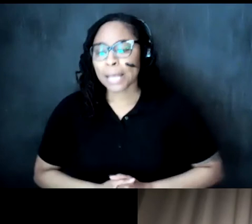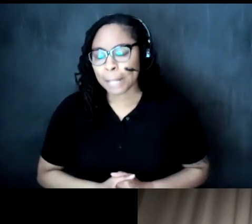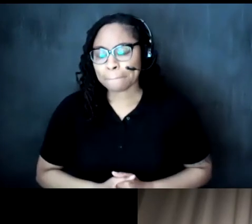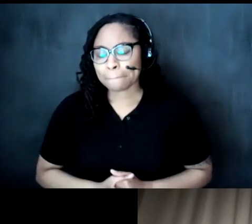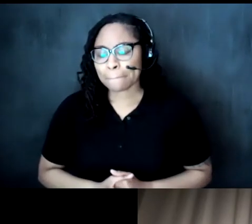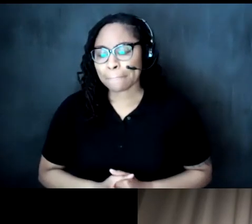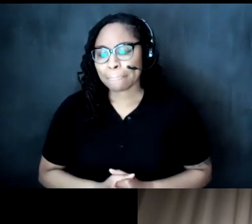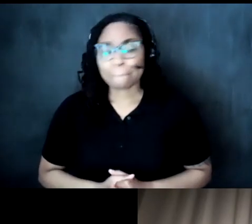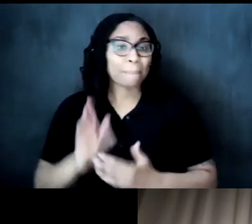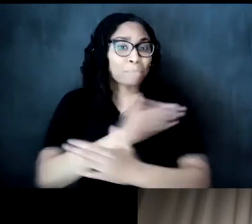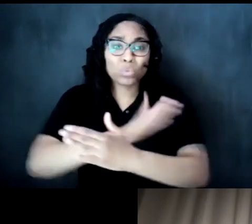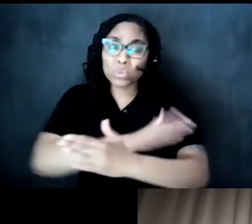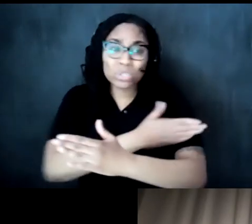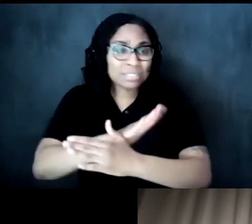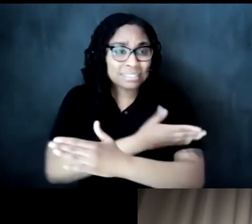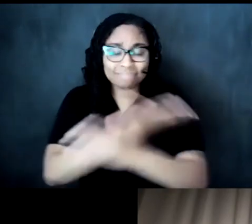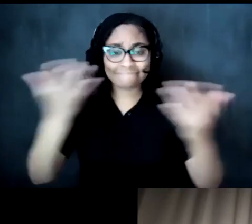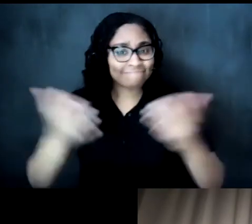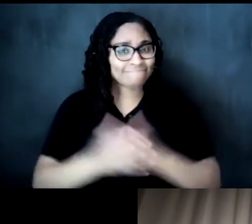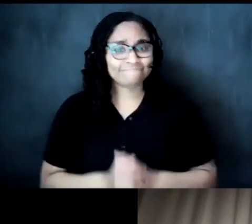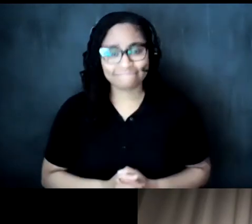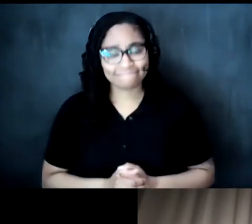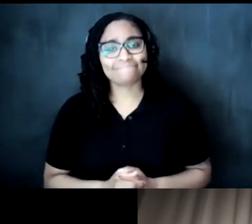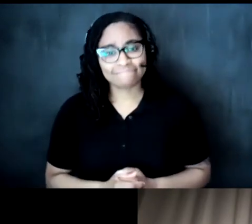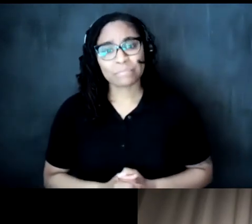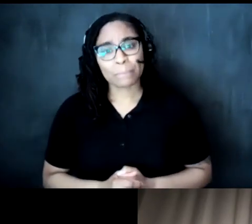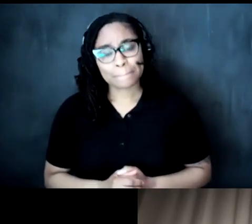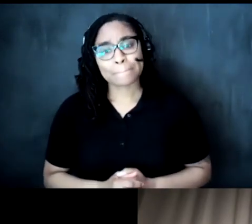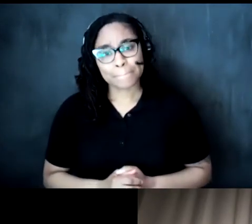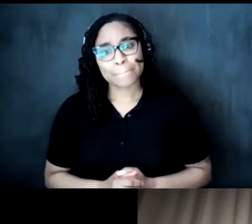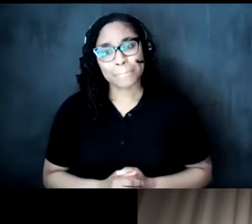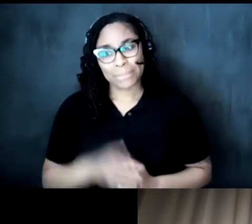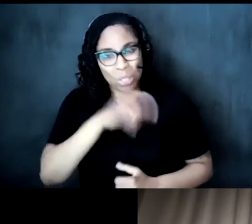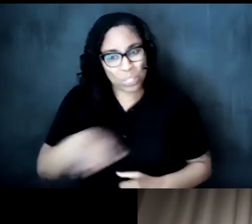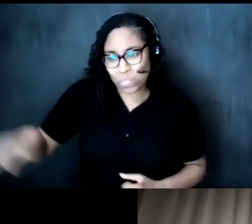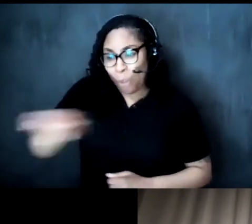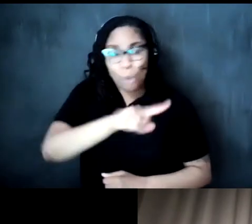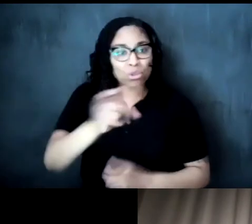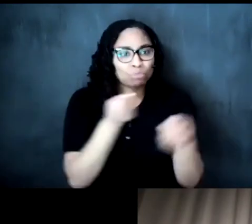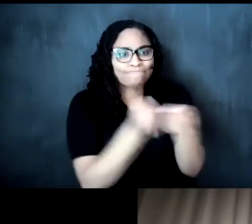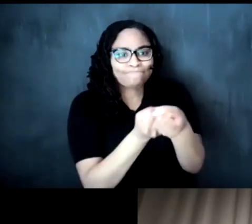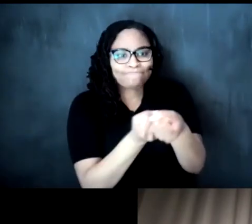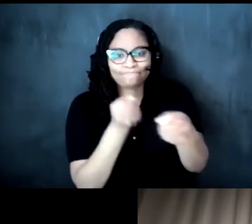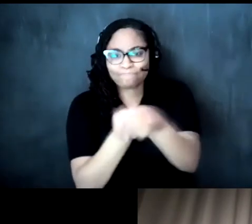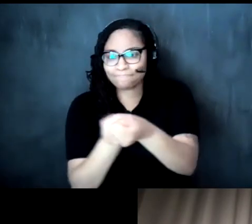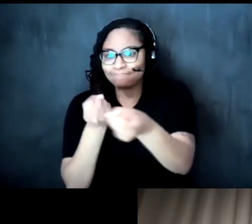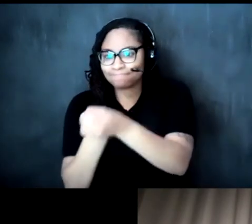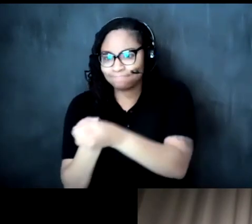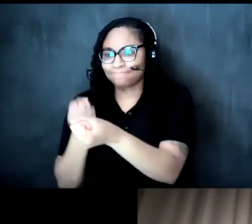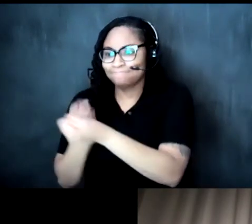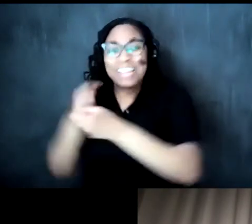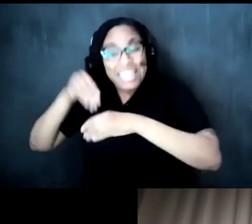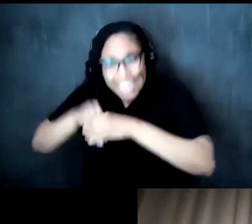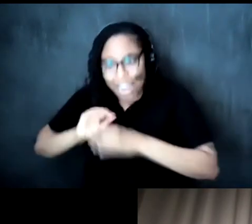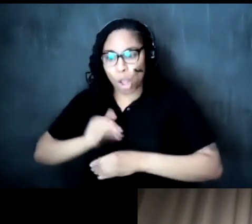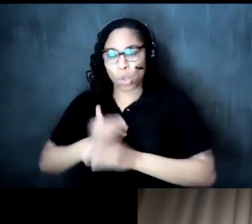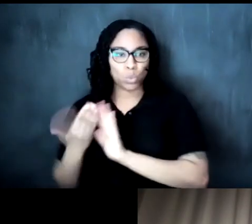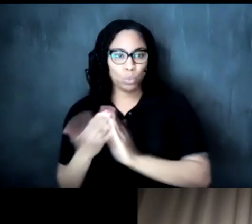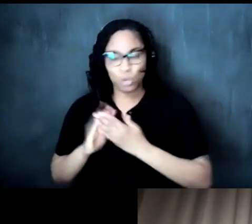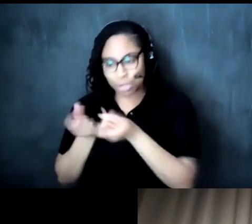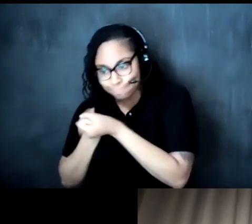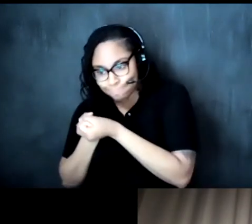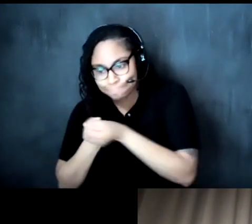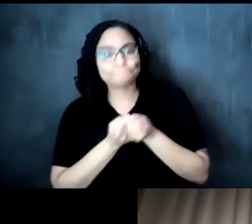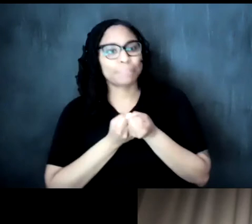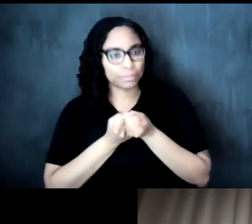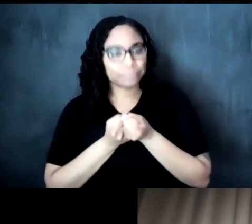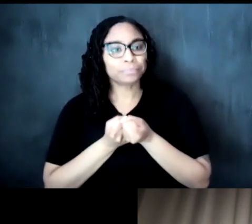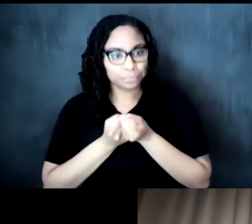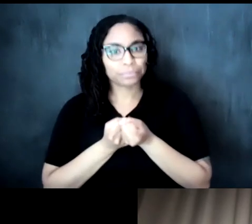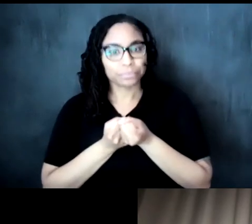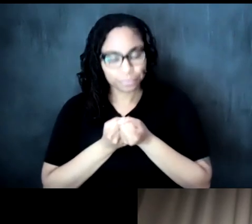music um to to champion these things in in our communities right and and in particularly under